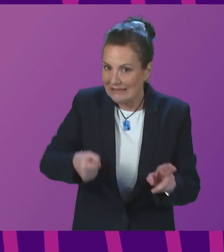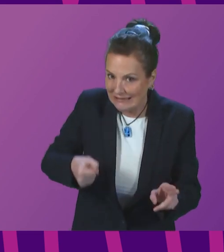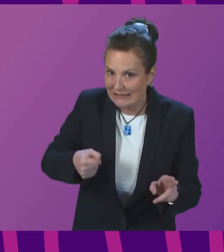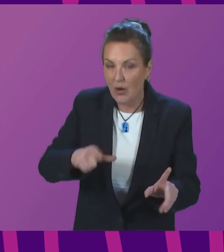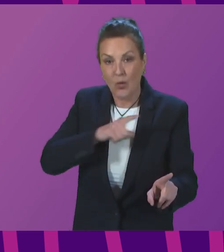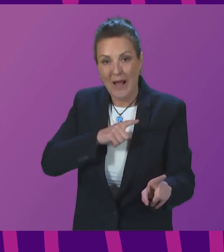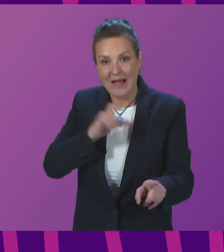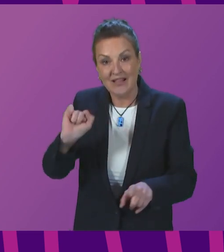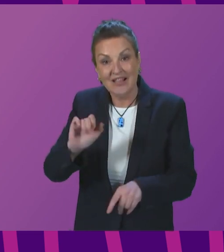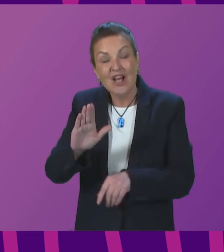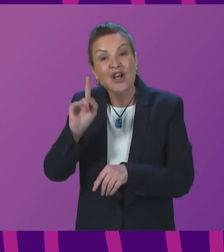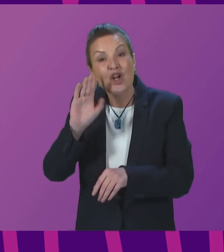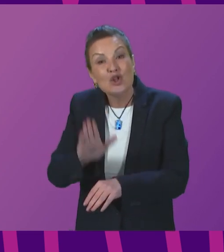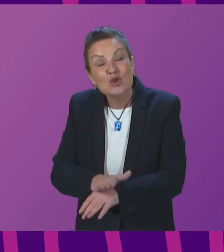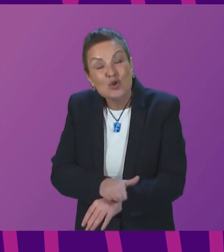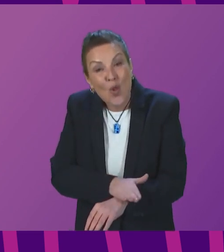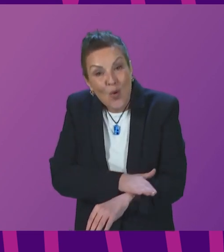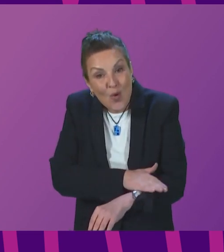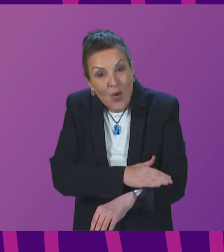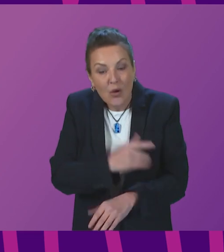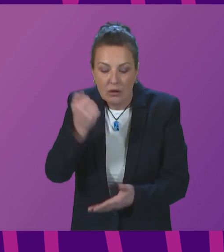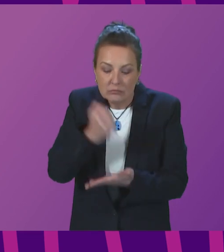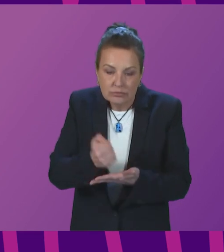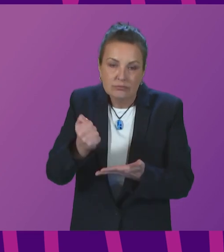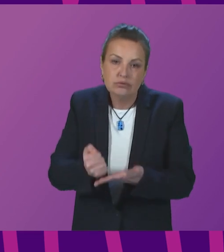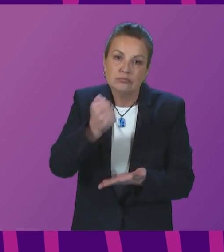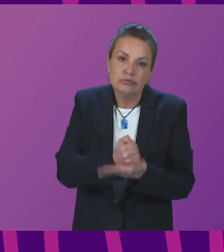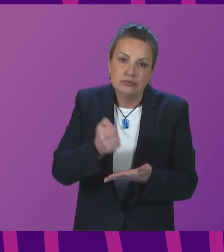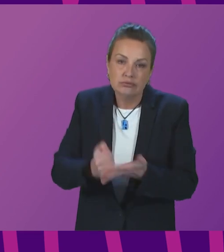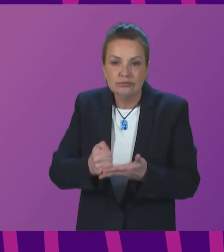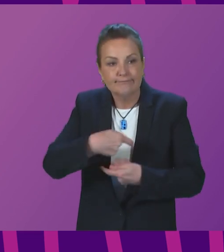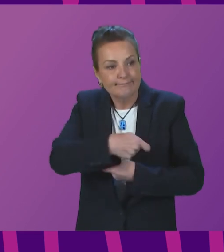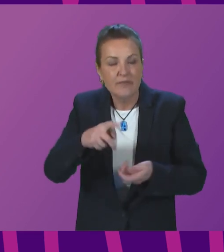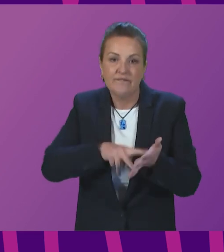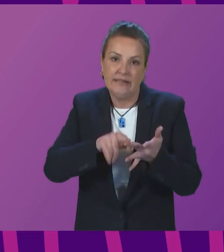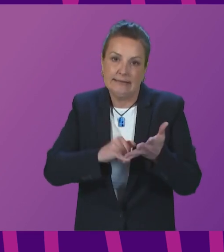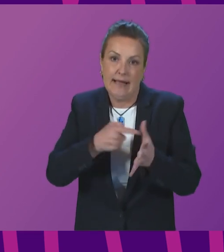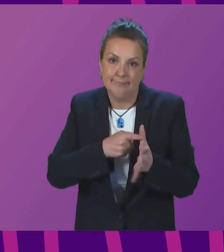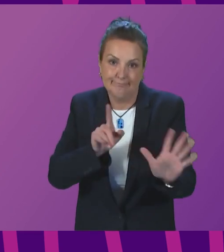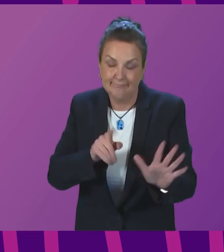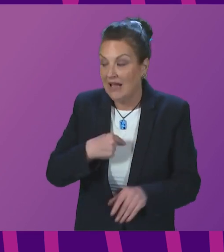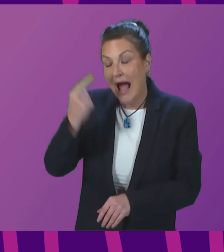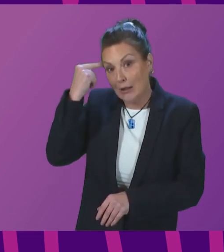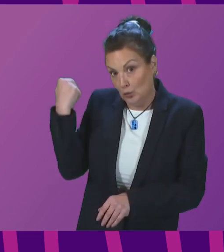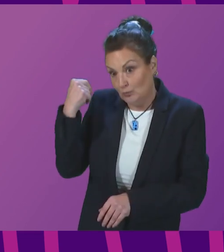the slow pace of the granting of visas. I know that the UK Government is seeking to speed that up, and I hope that that happens